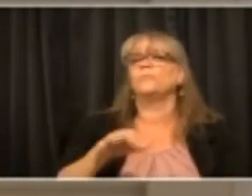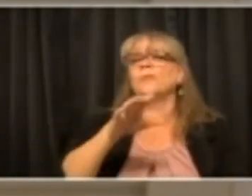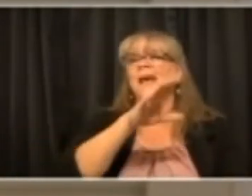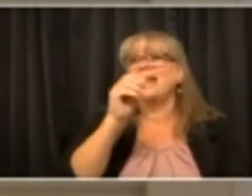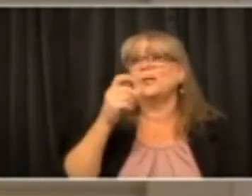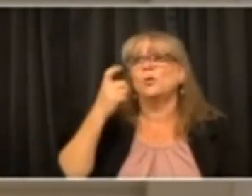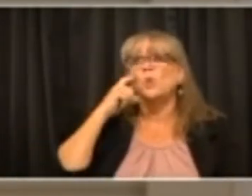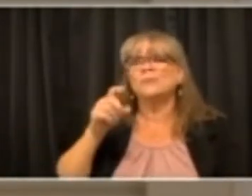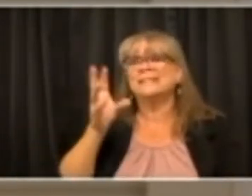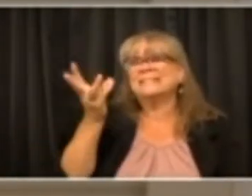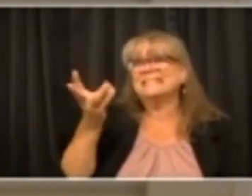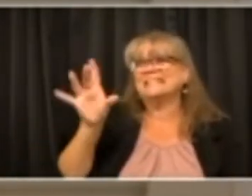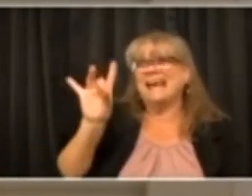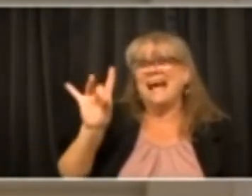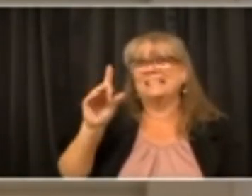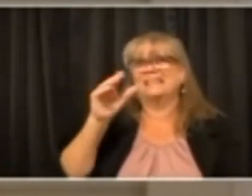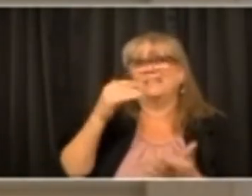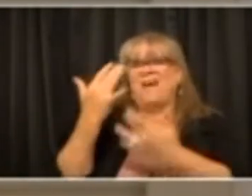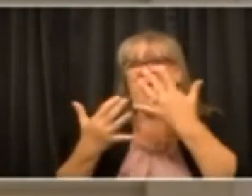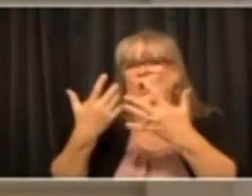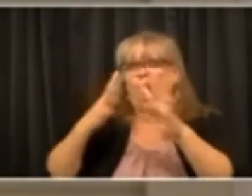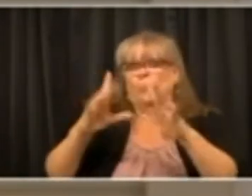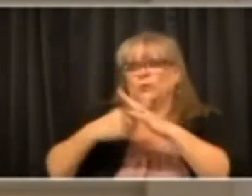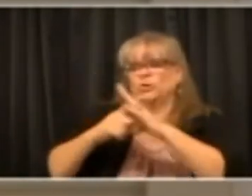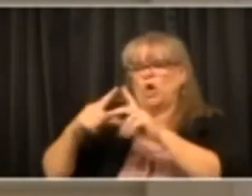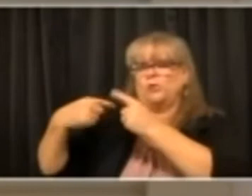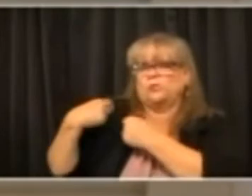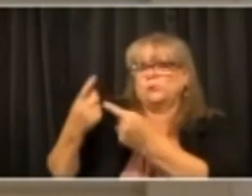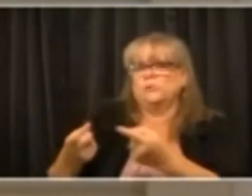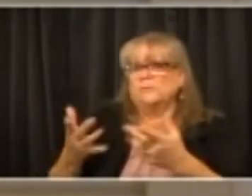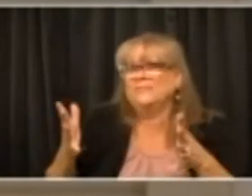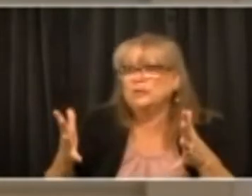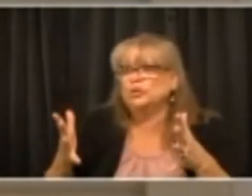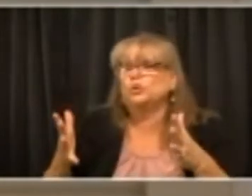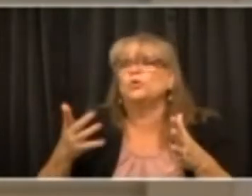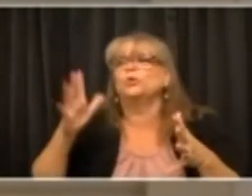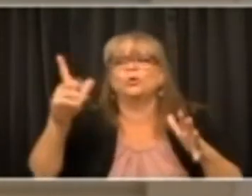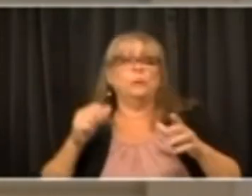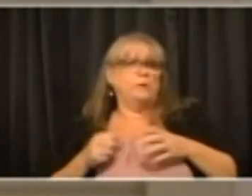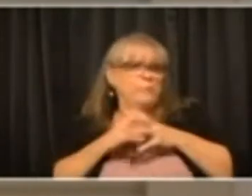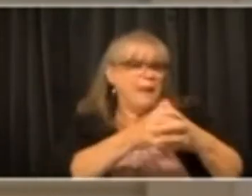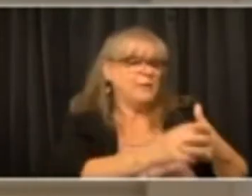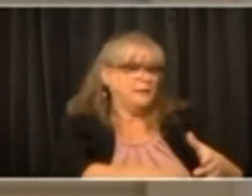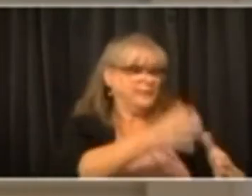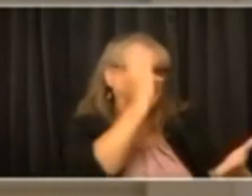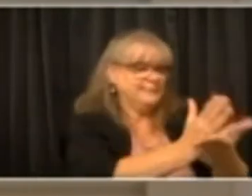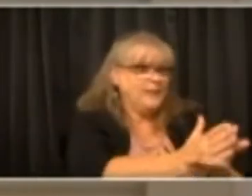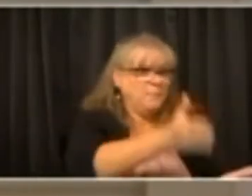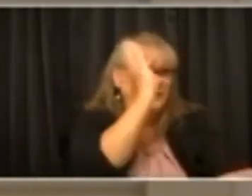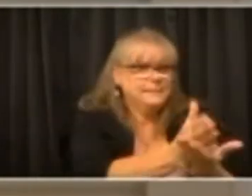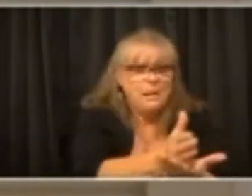and were able to refer them to jurisdictions to get extinguished before they became large fires governor polis through an executive